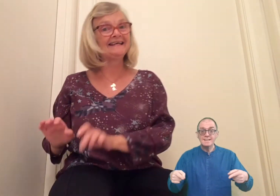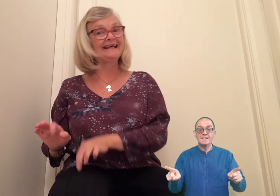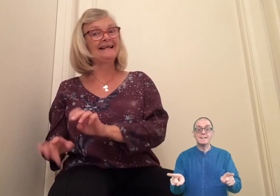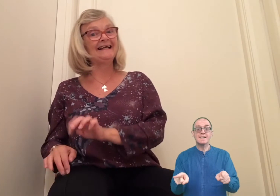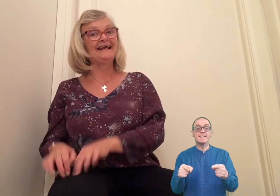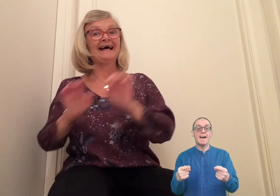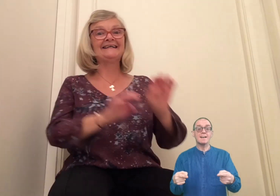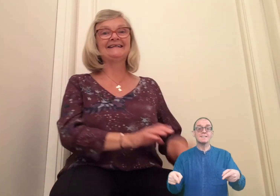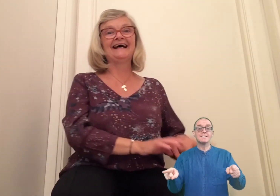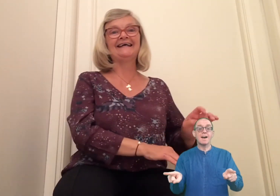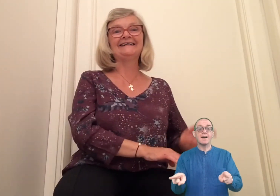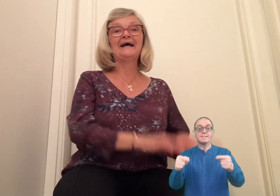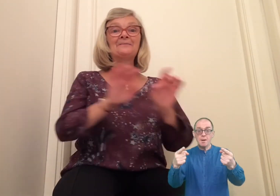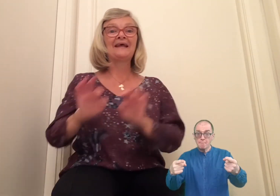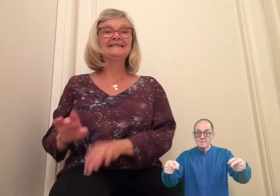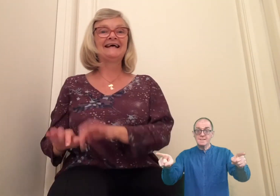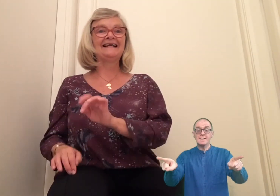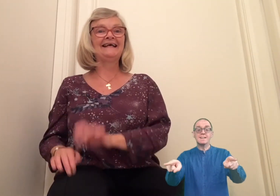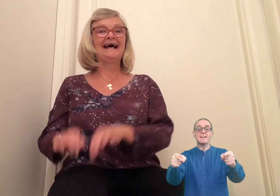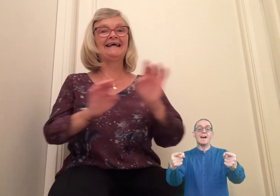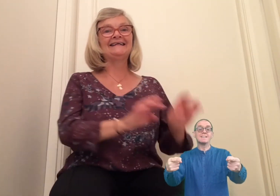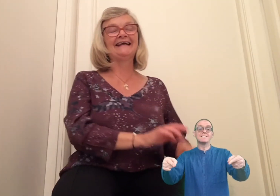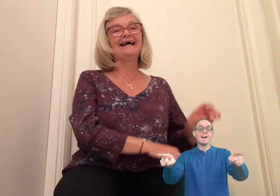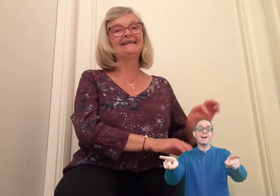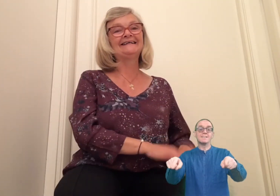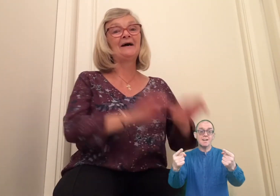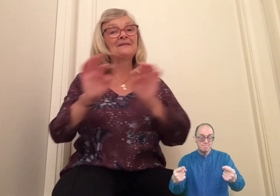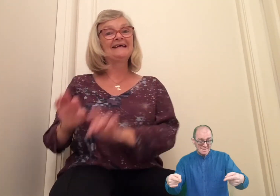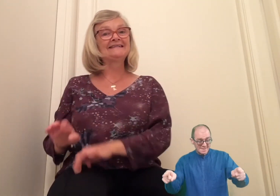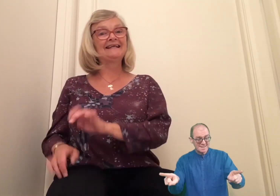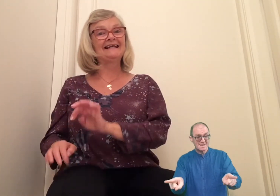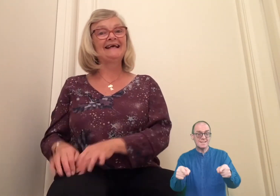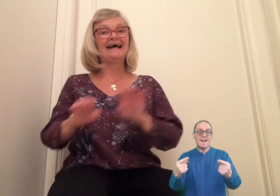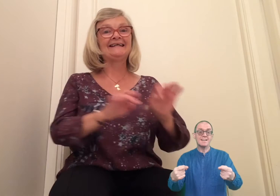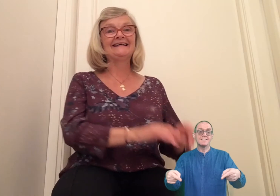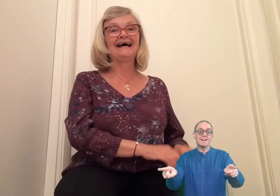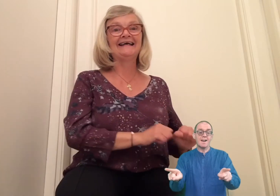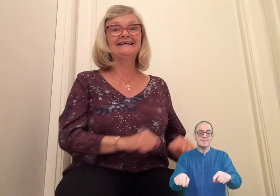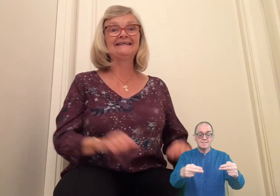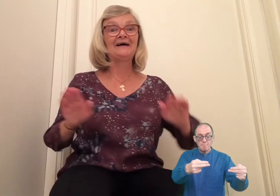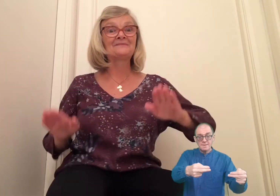Diddley di del diddle dum